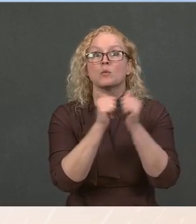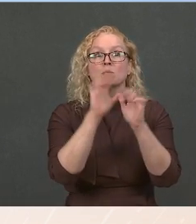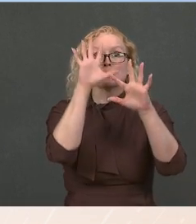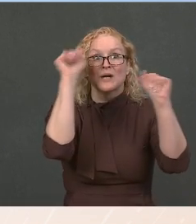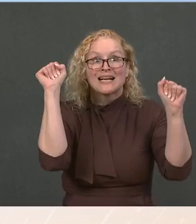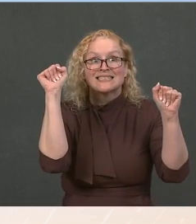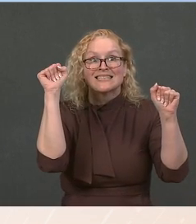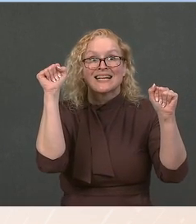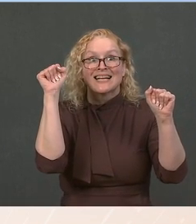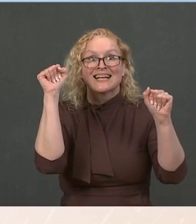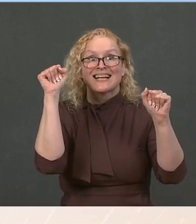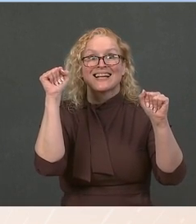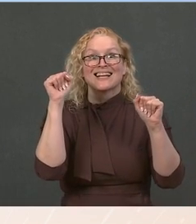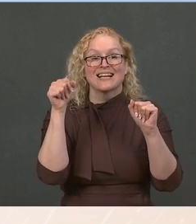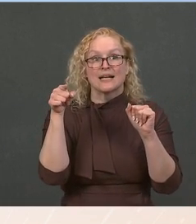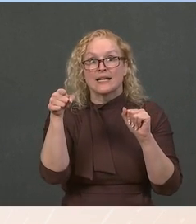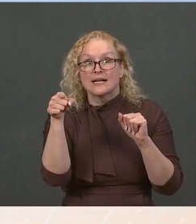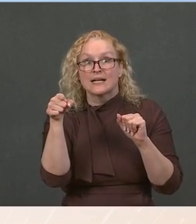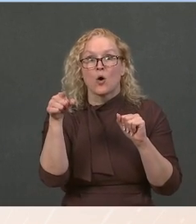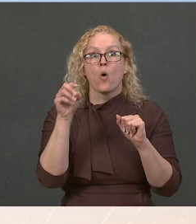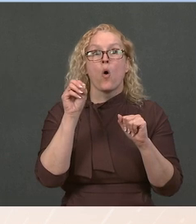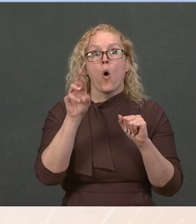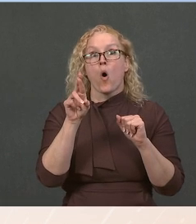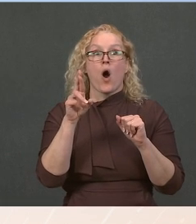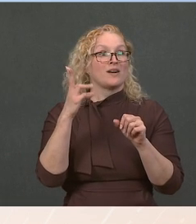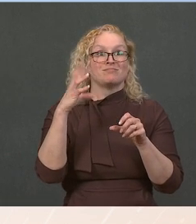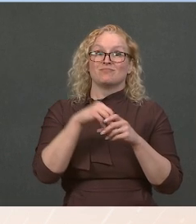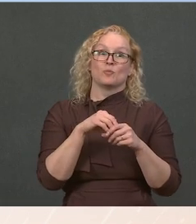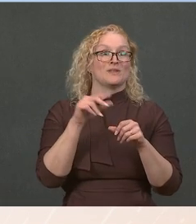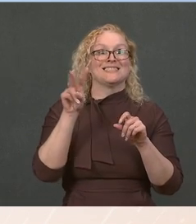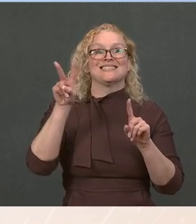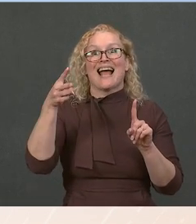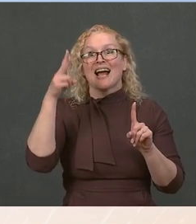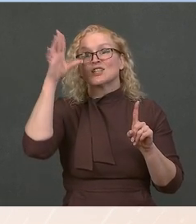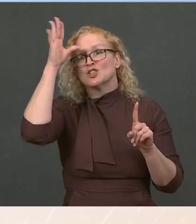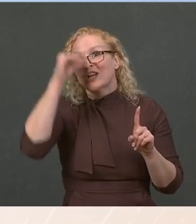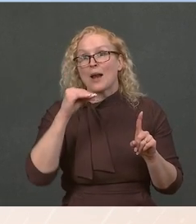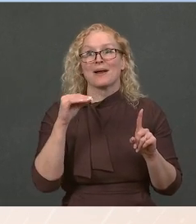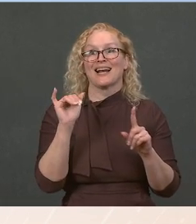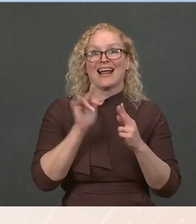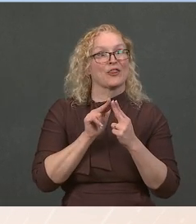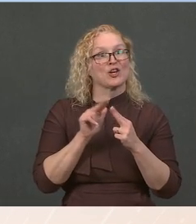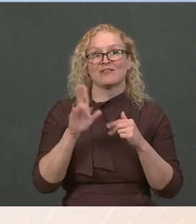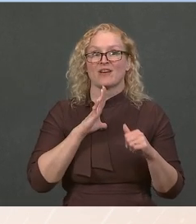So that could include the individual's name if they consent to share it.